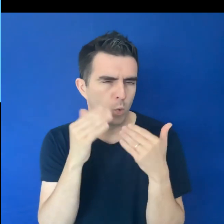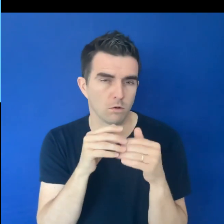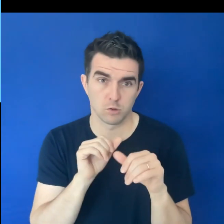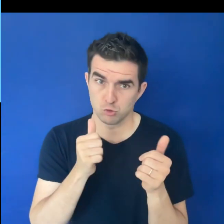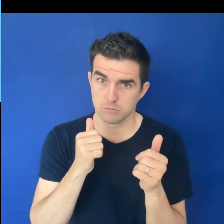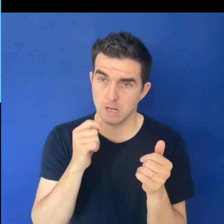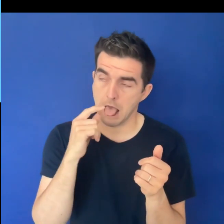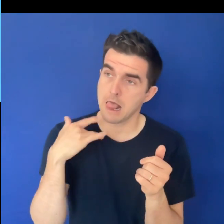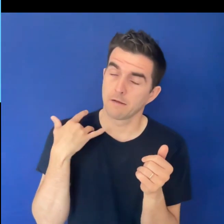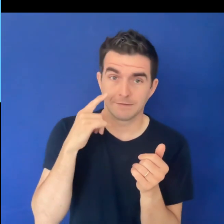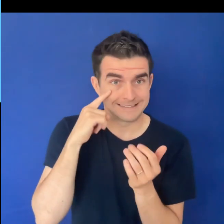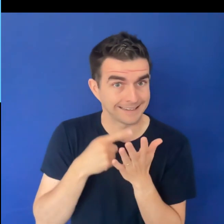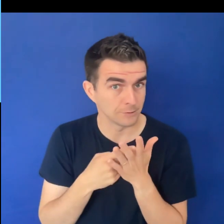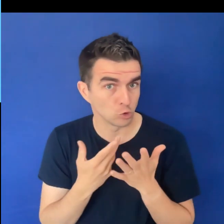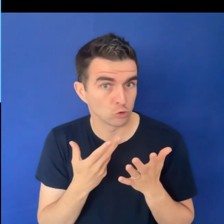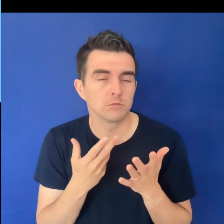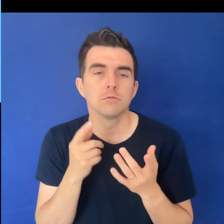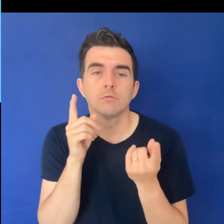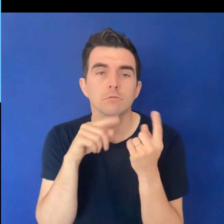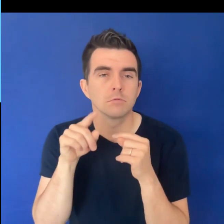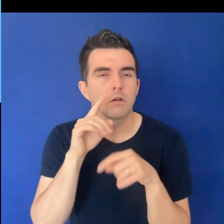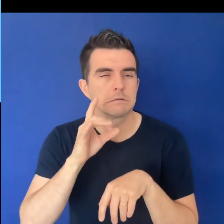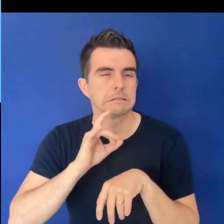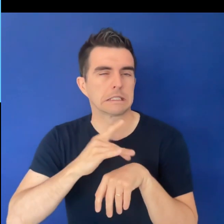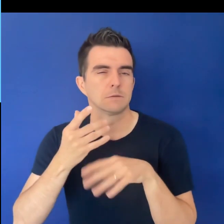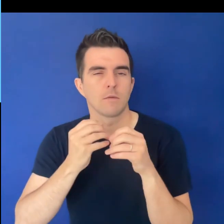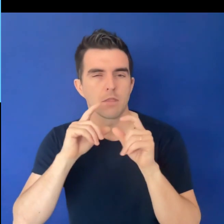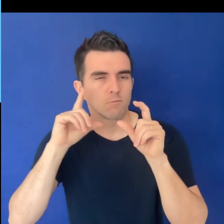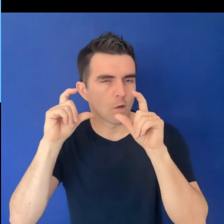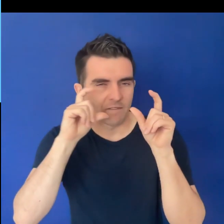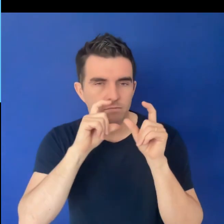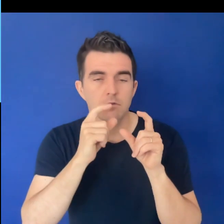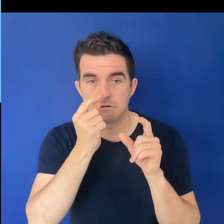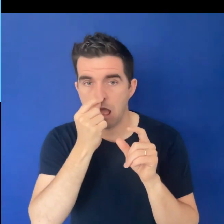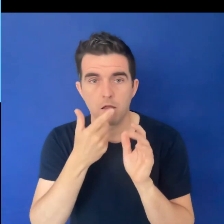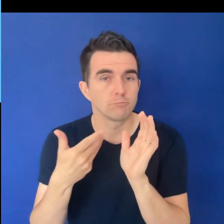For players with photosensitivity we've added the ability to disable these effects.